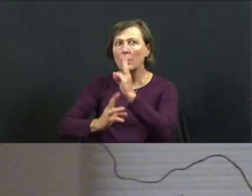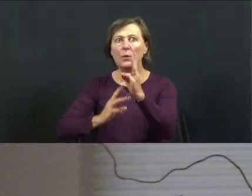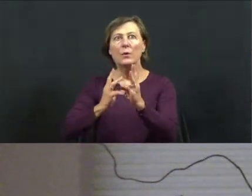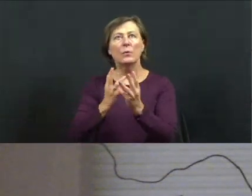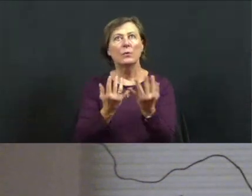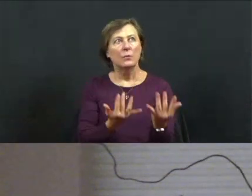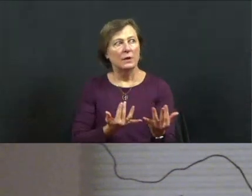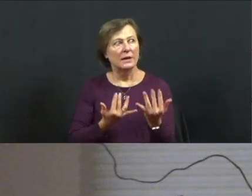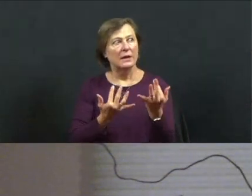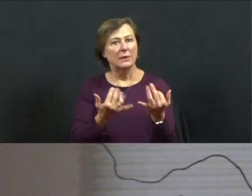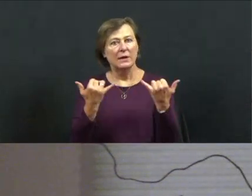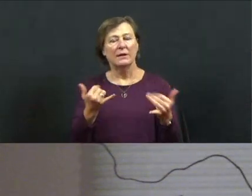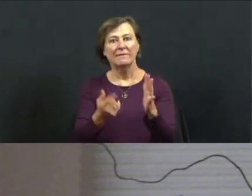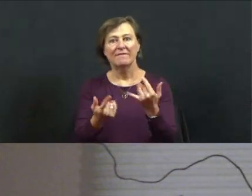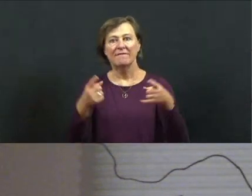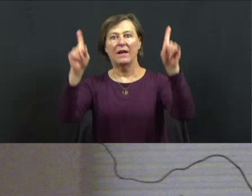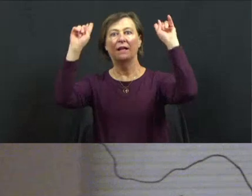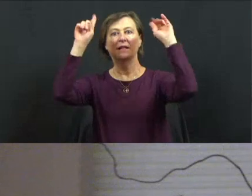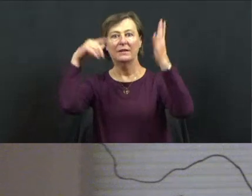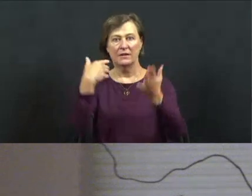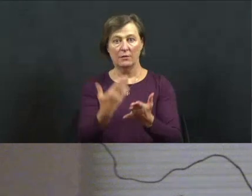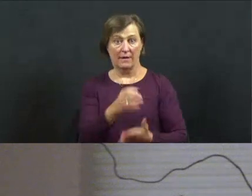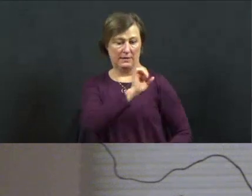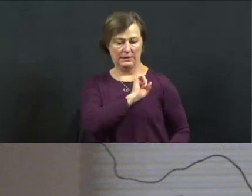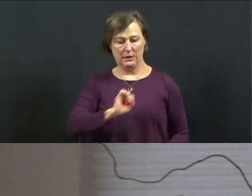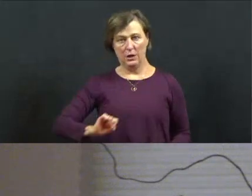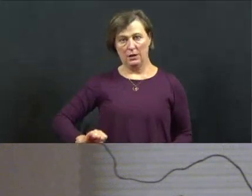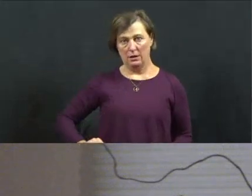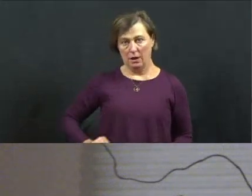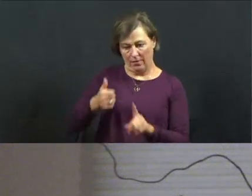at hand. Siddhartha, who had given up a kingdom in